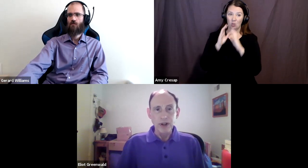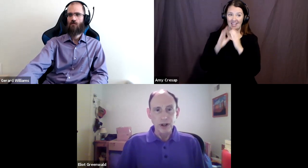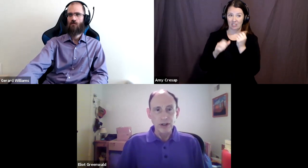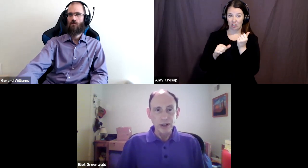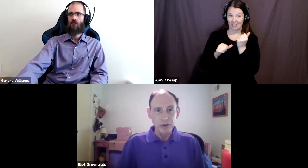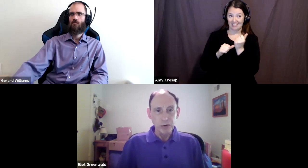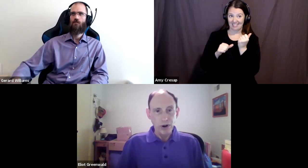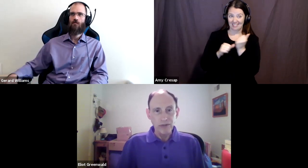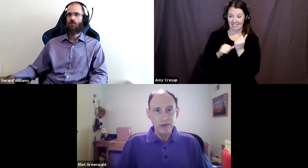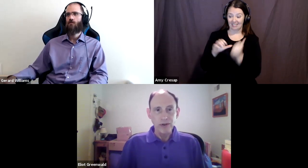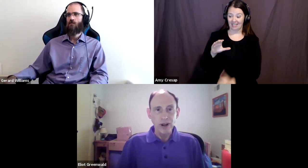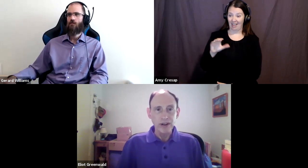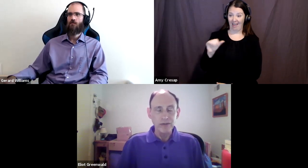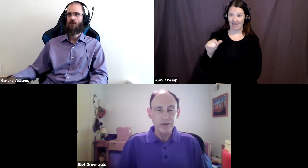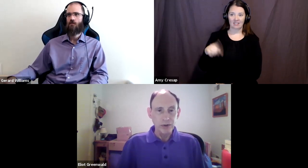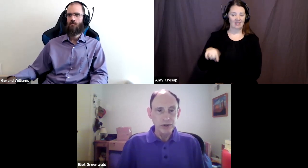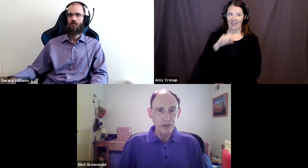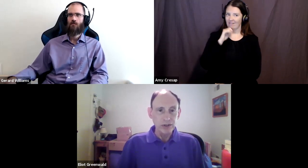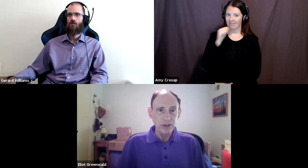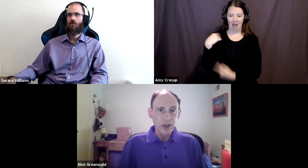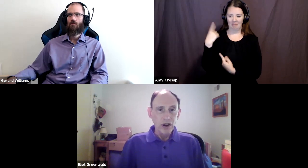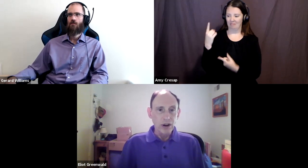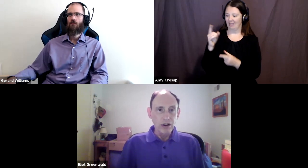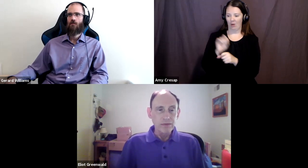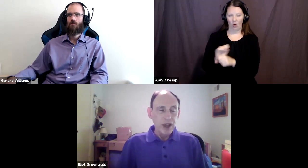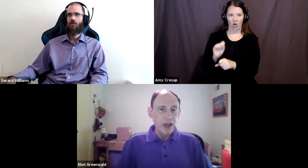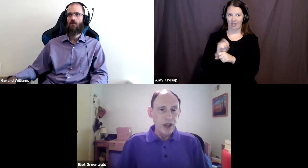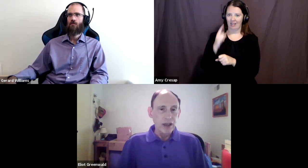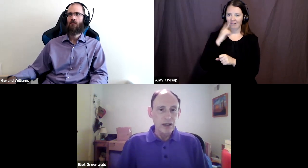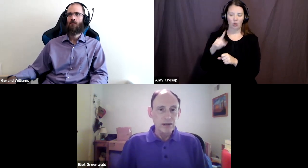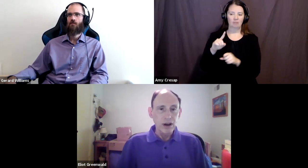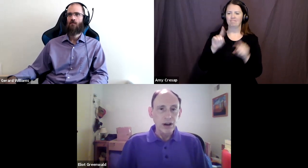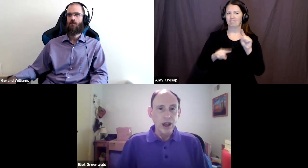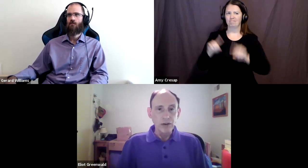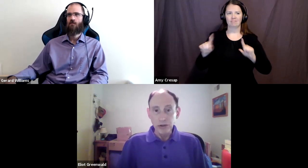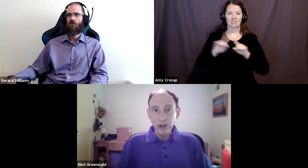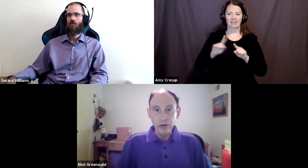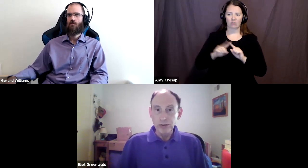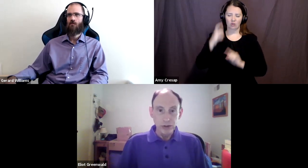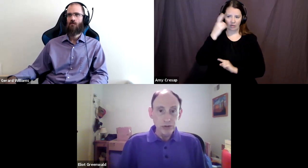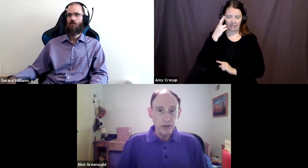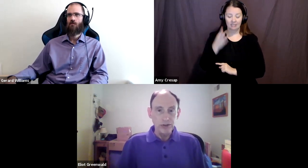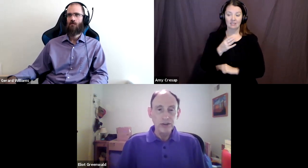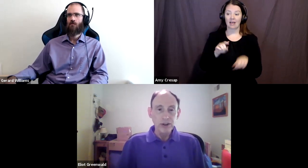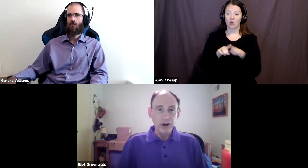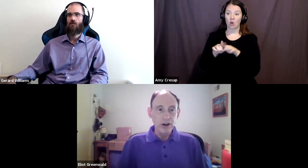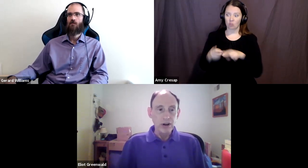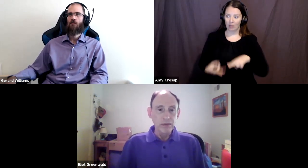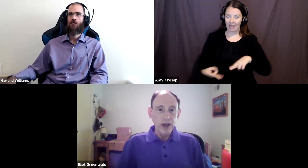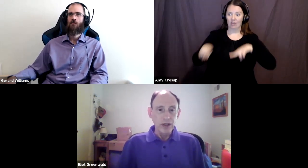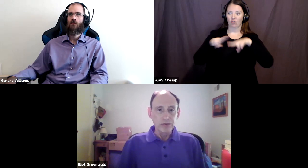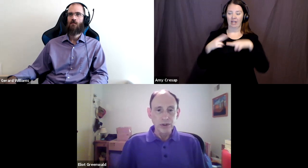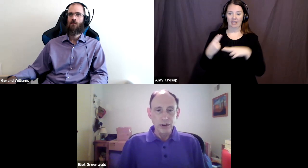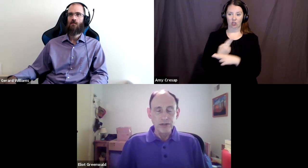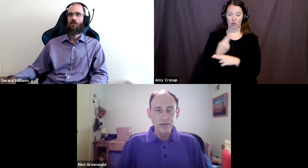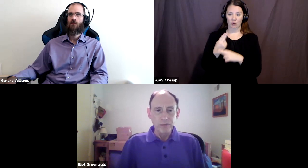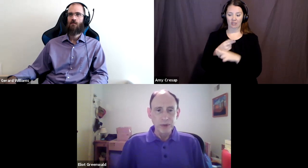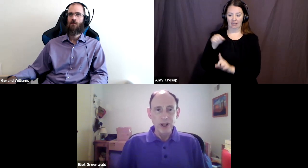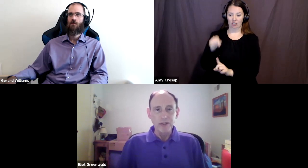have been unable to work for variety of reasons. And also increased usage as a result of people